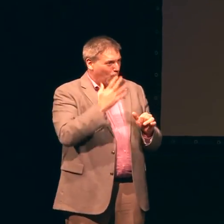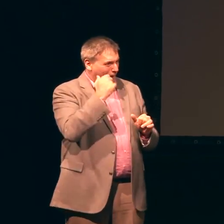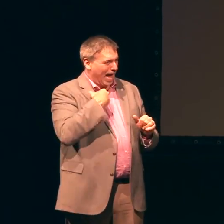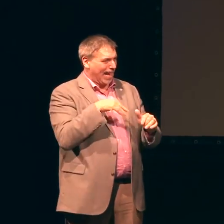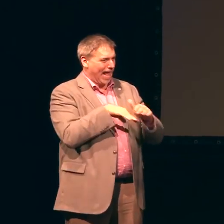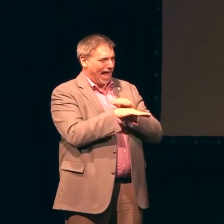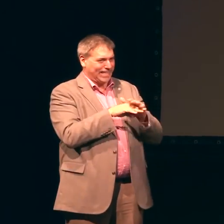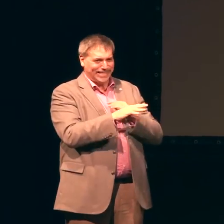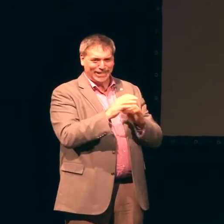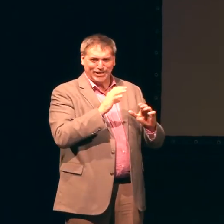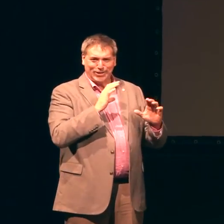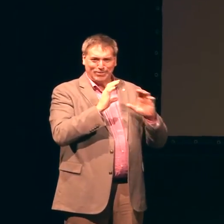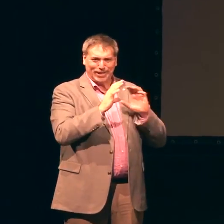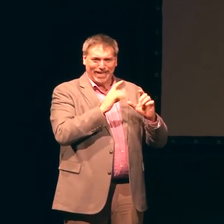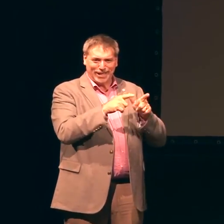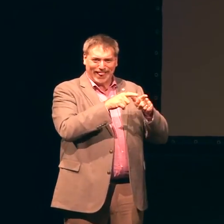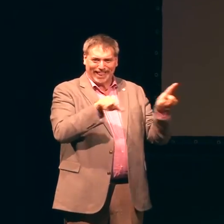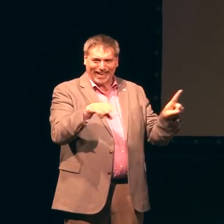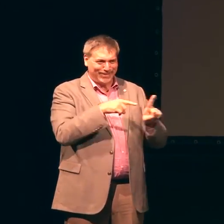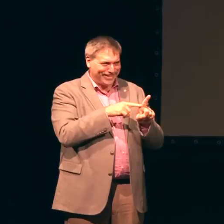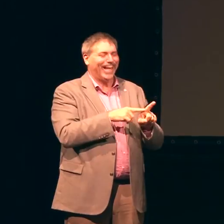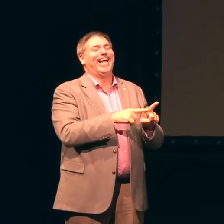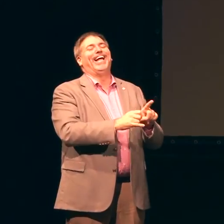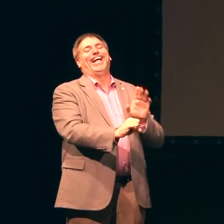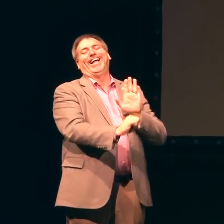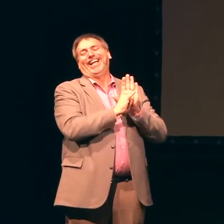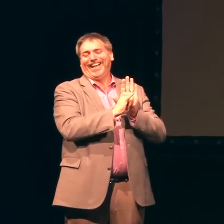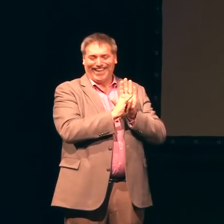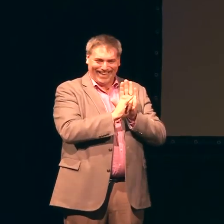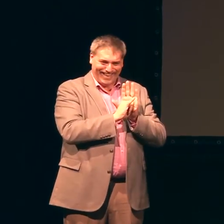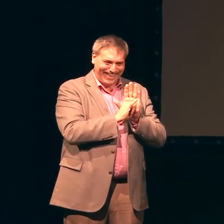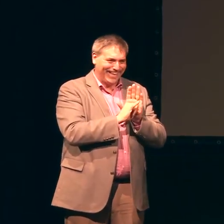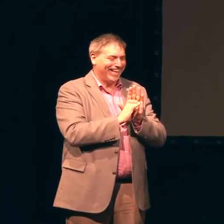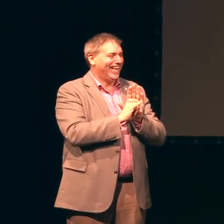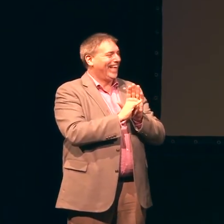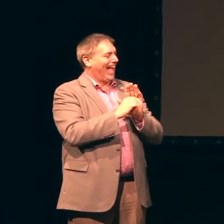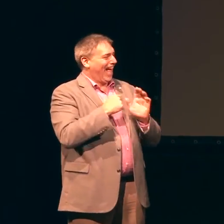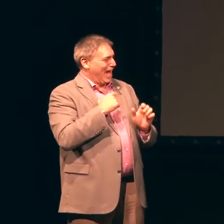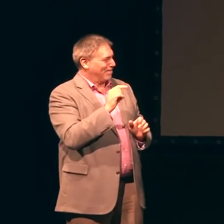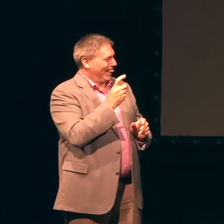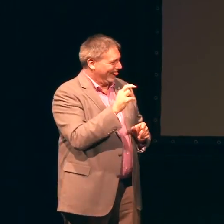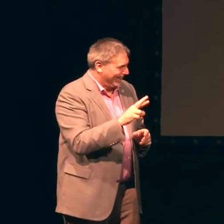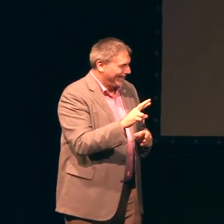and I said, oh, wow, I can access communication, I have language. Fantastic,